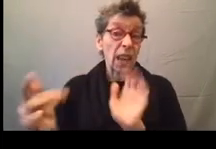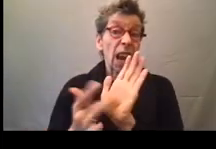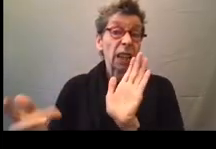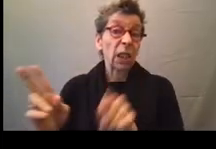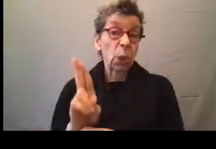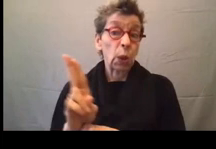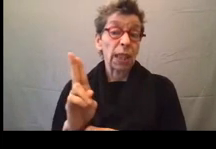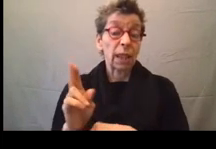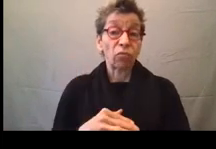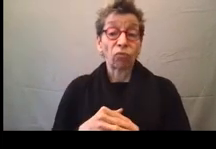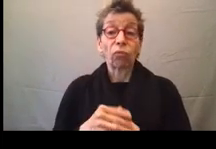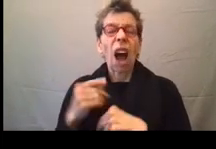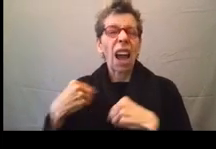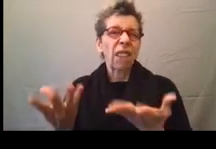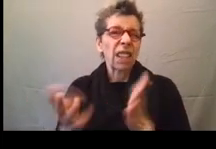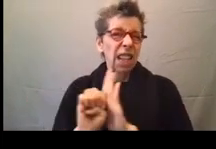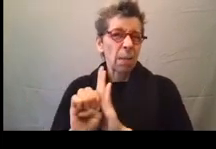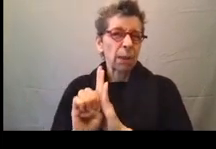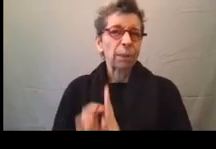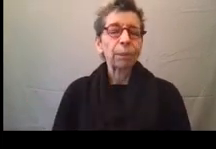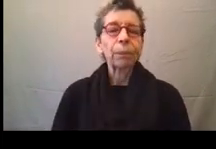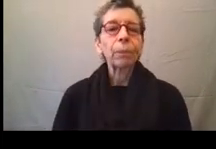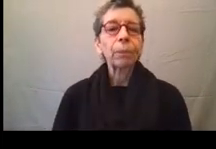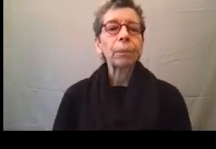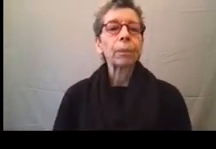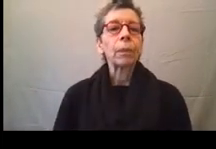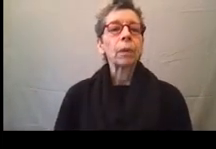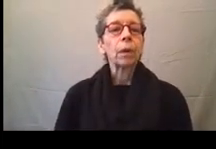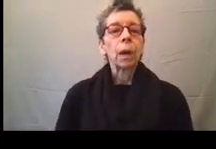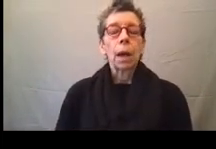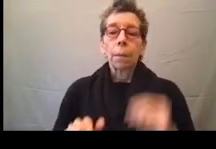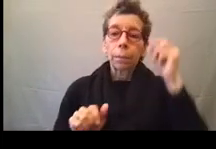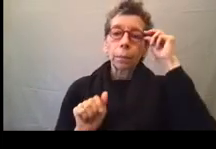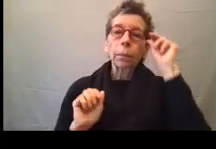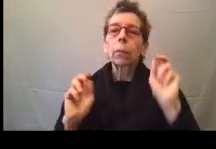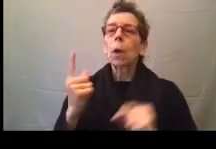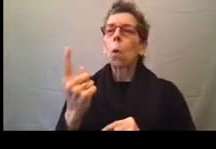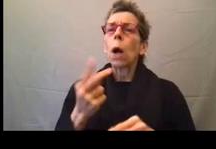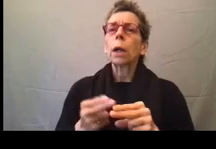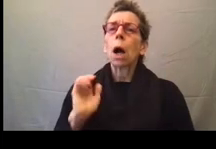want to give a few of those examples too. AI driven virtual gateway for candidates and